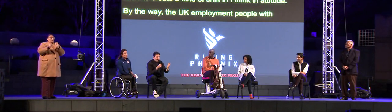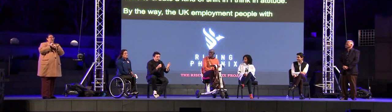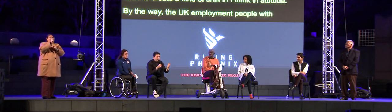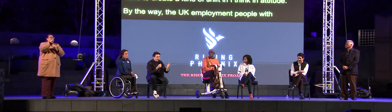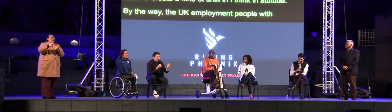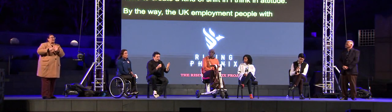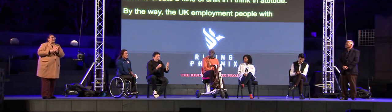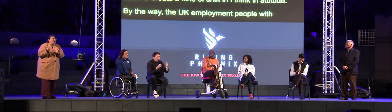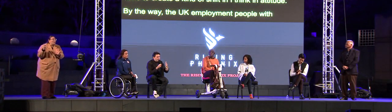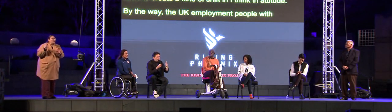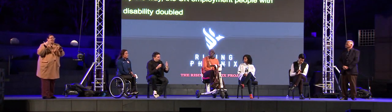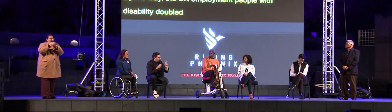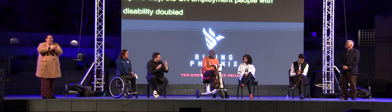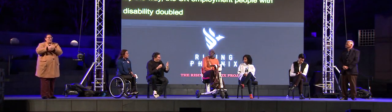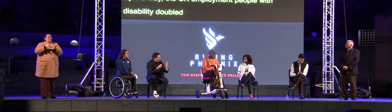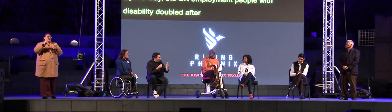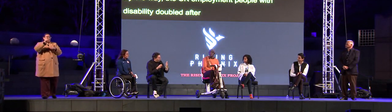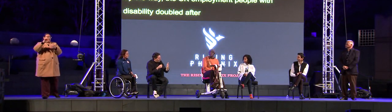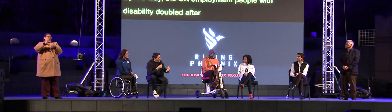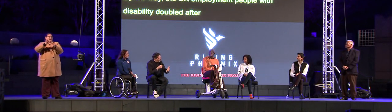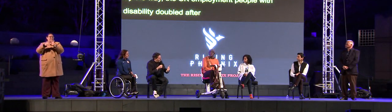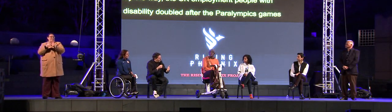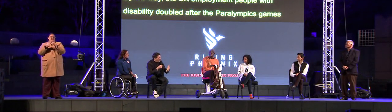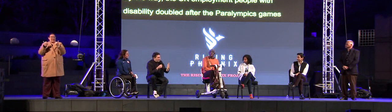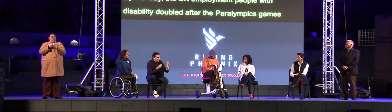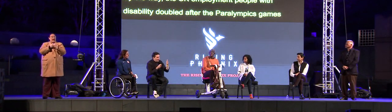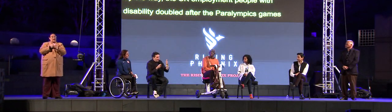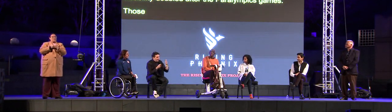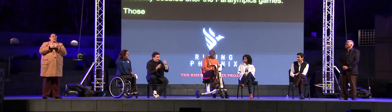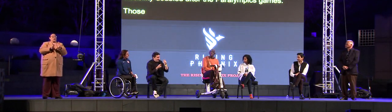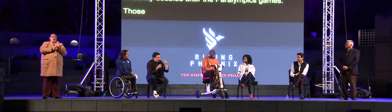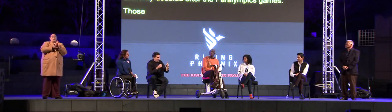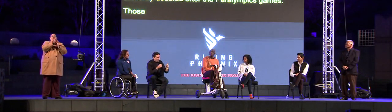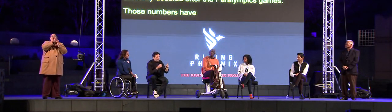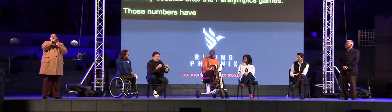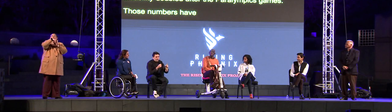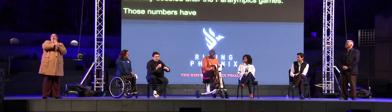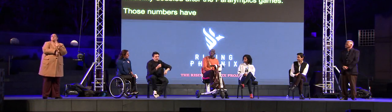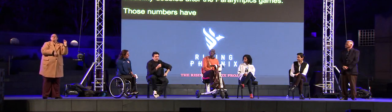Games, and those numbers have not gone down. There's still a long way to go in the UK